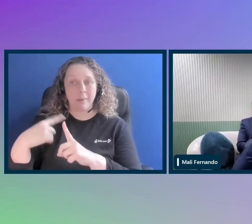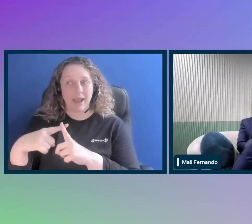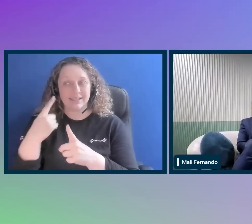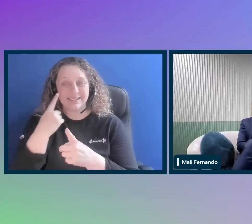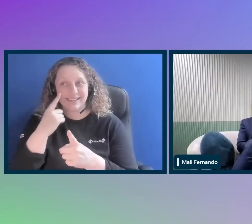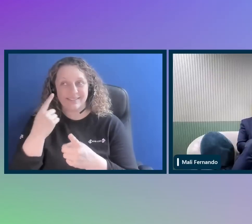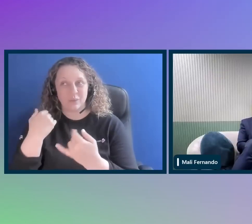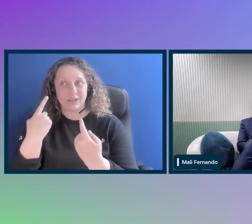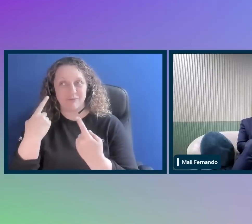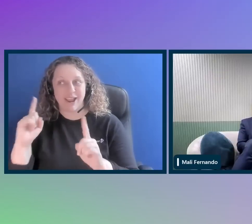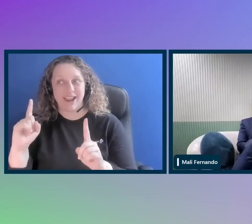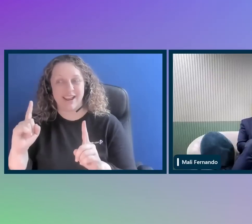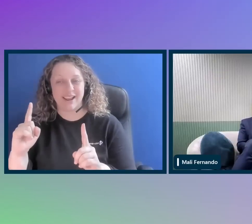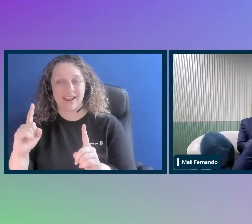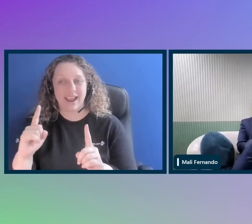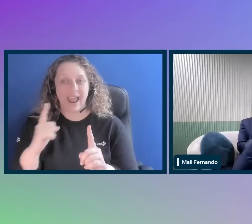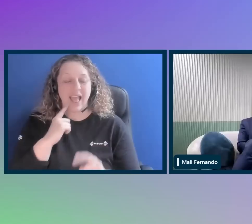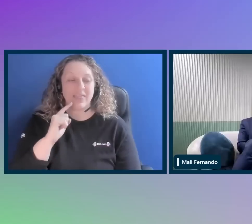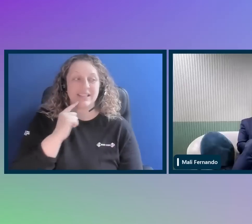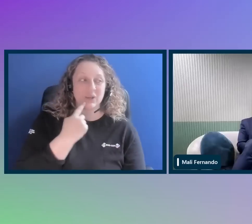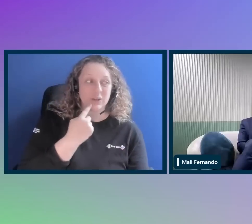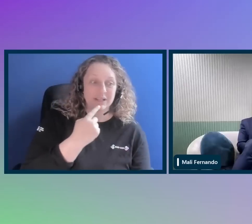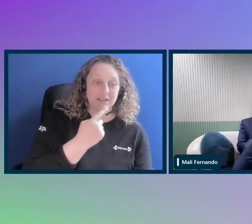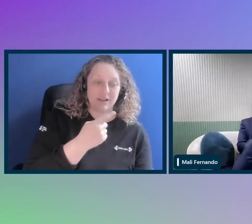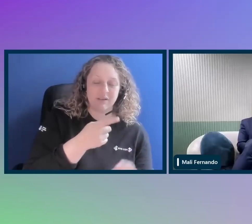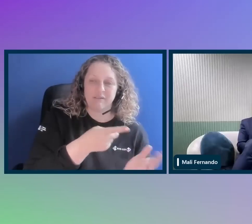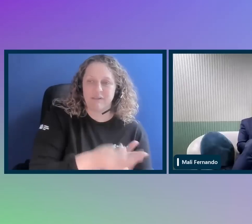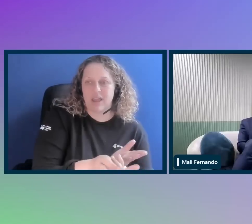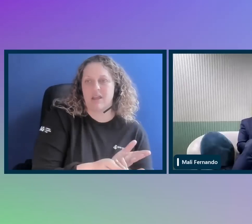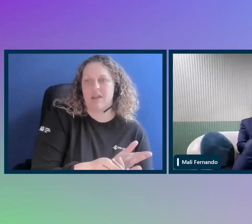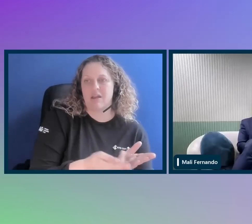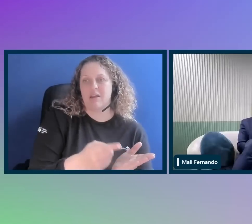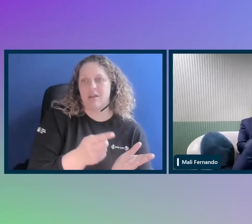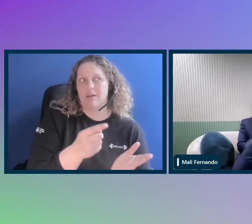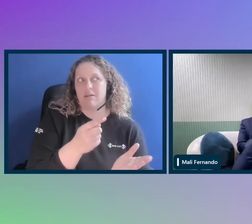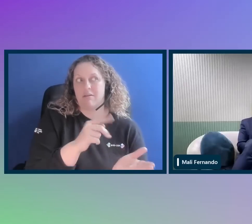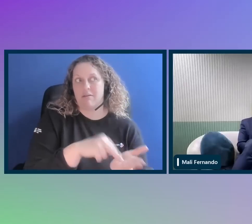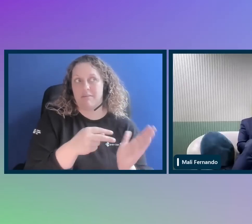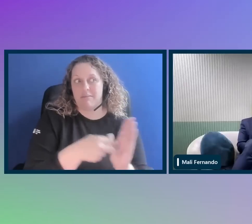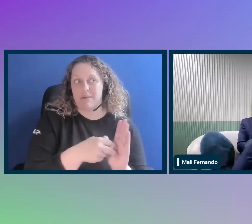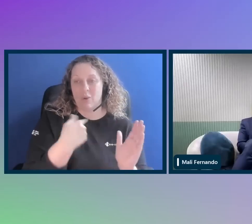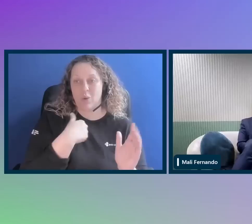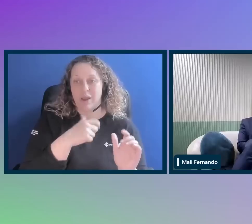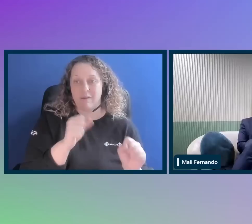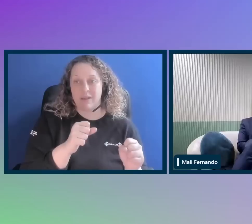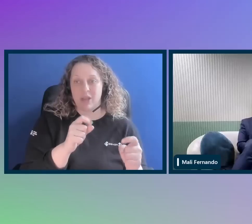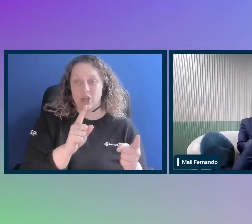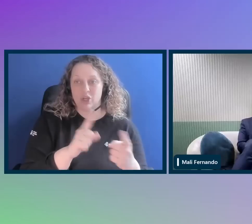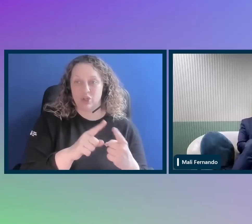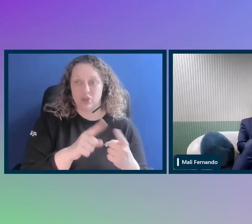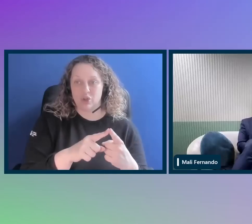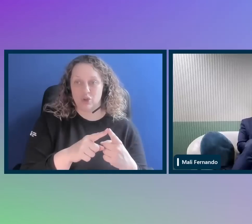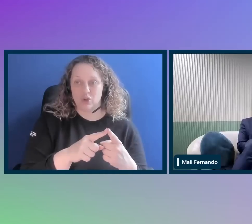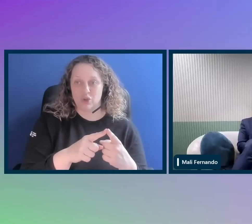and of course, the seriousness of not getting it right, it means that actually we have the ability to facilitate broader independence,